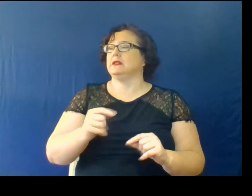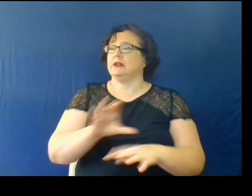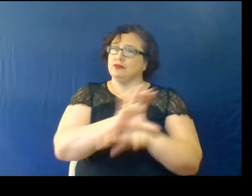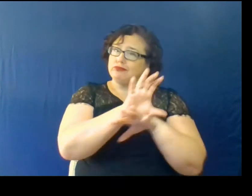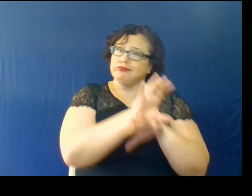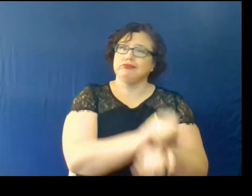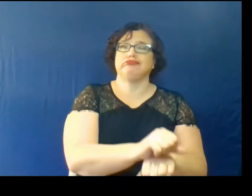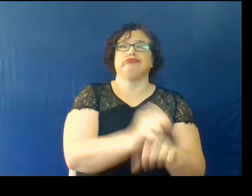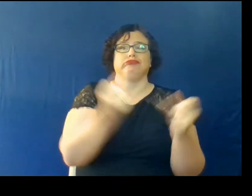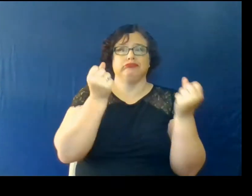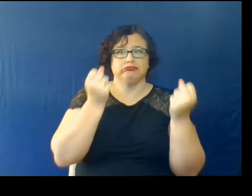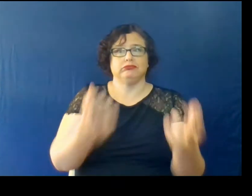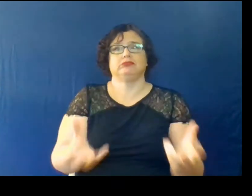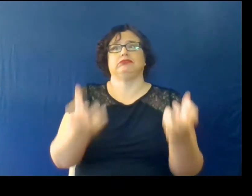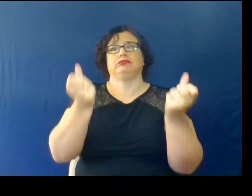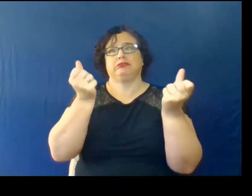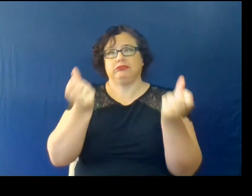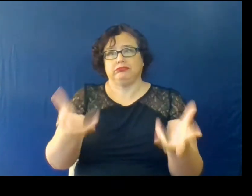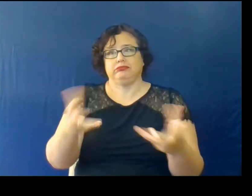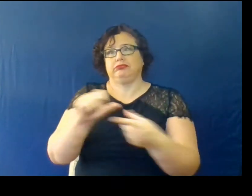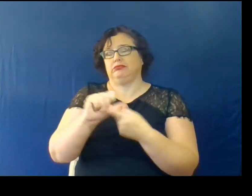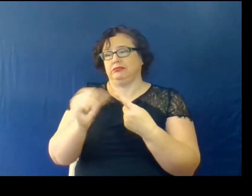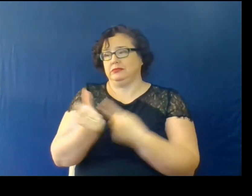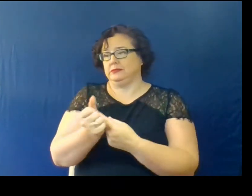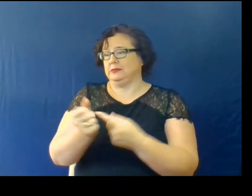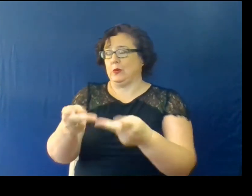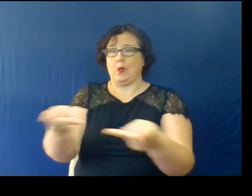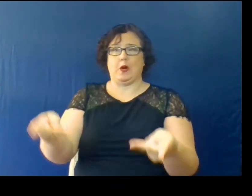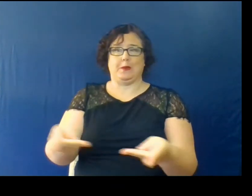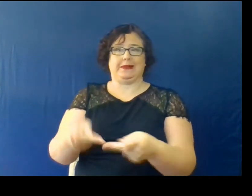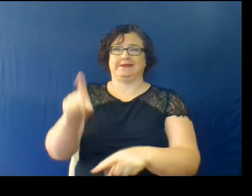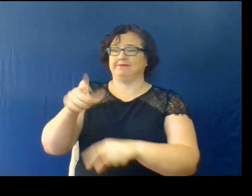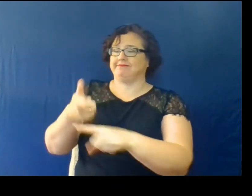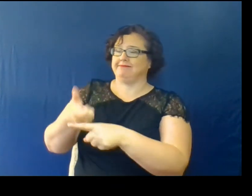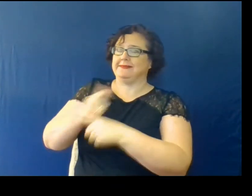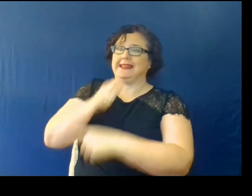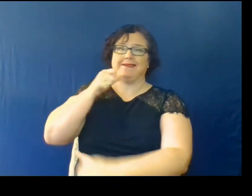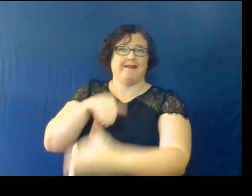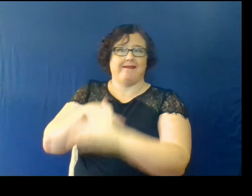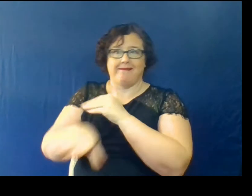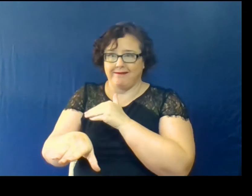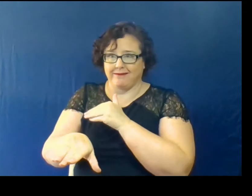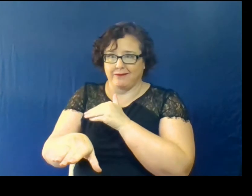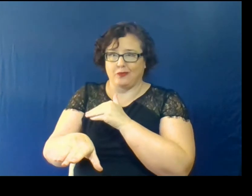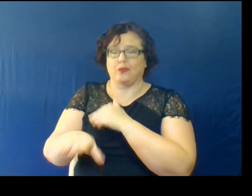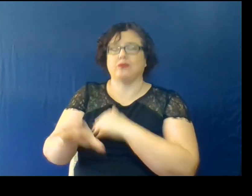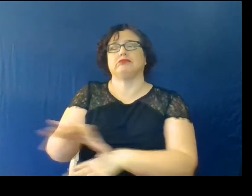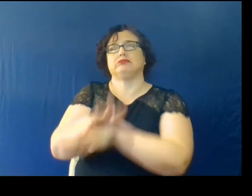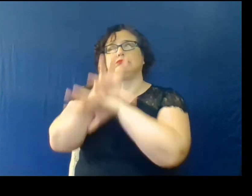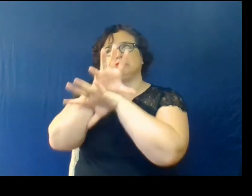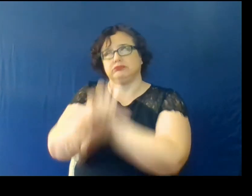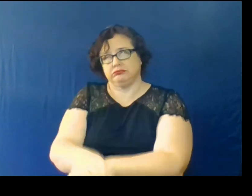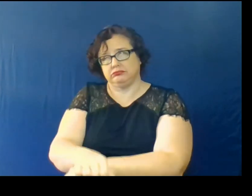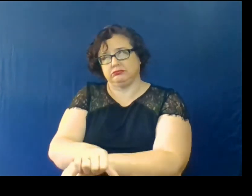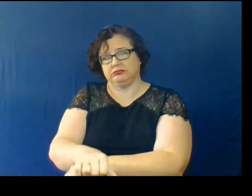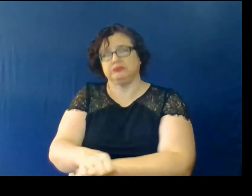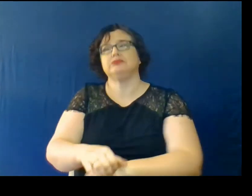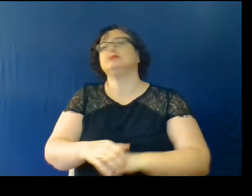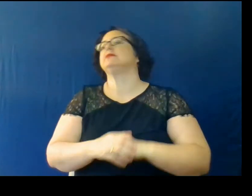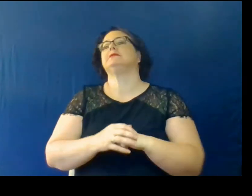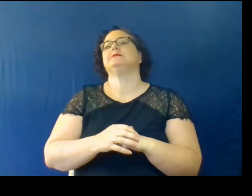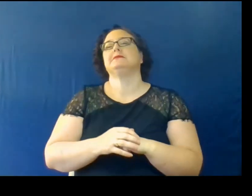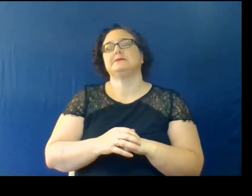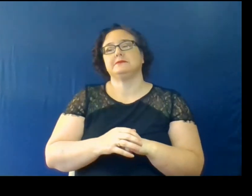occasions where places are not accessible and you become very useful very accustomed to surprises.